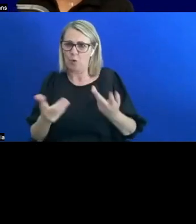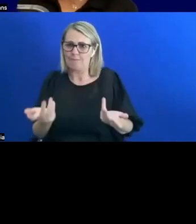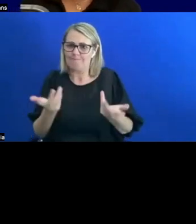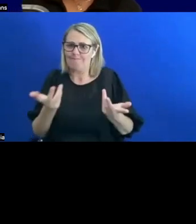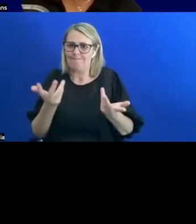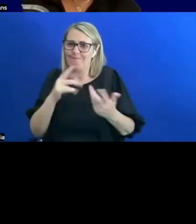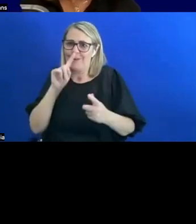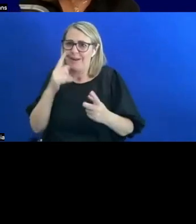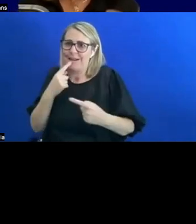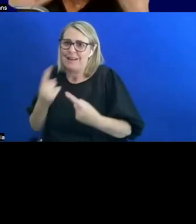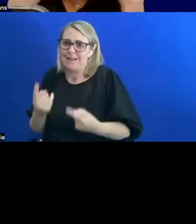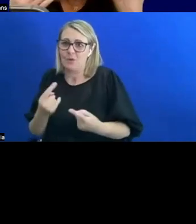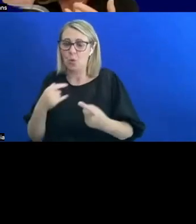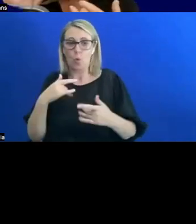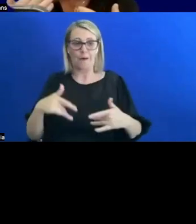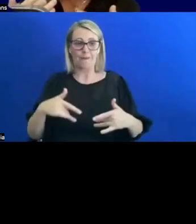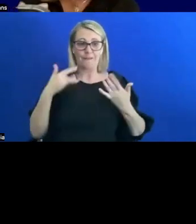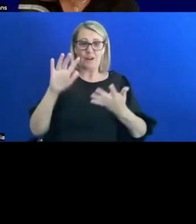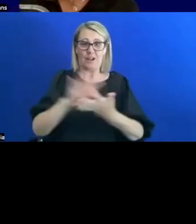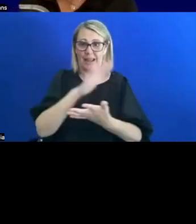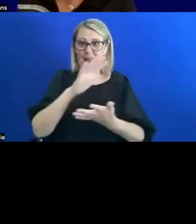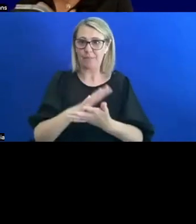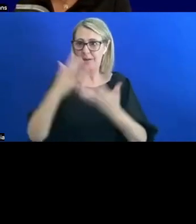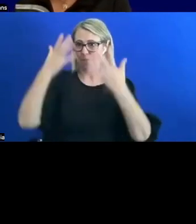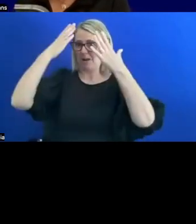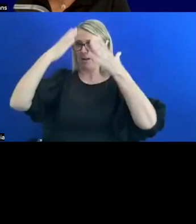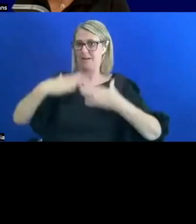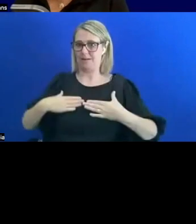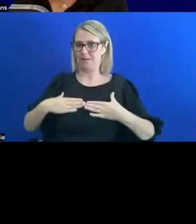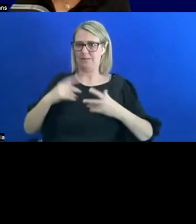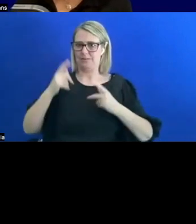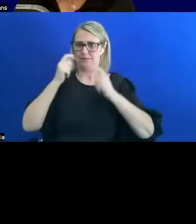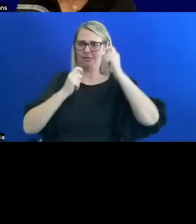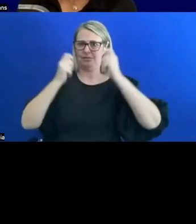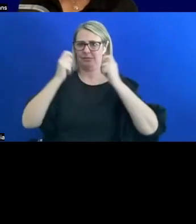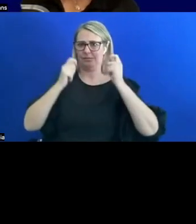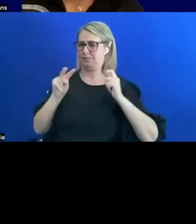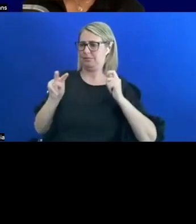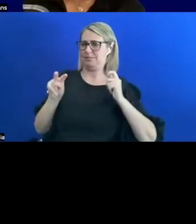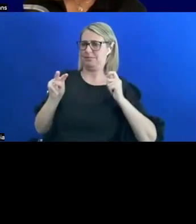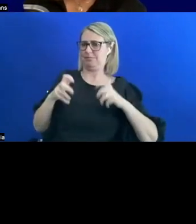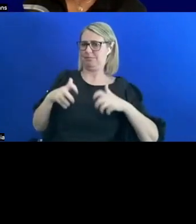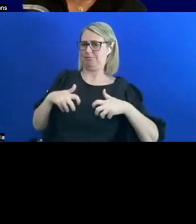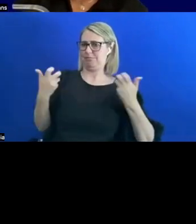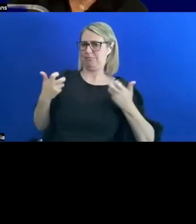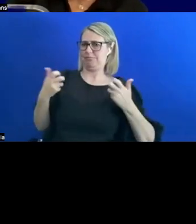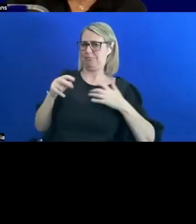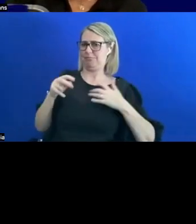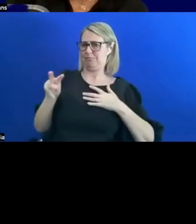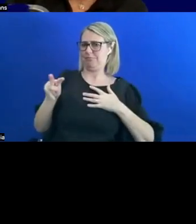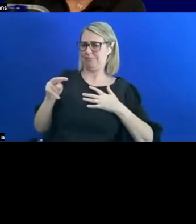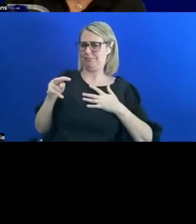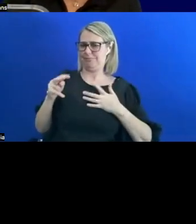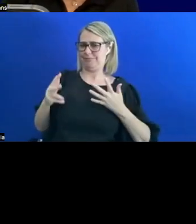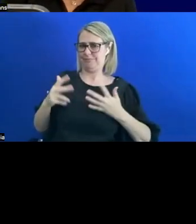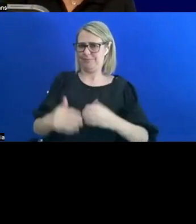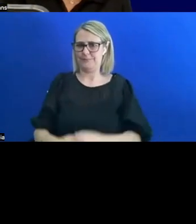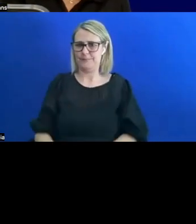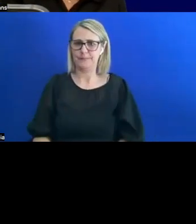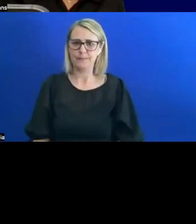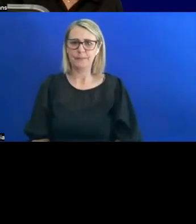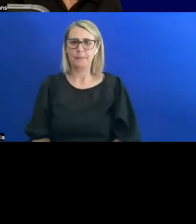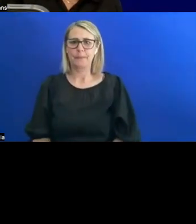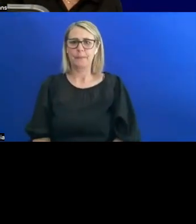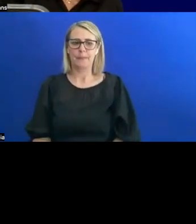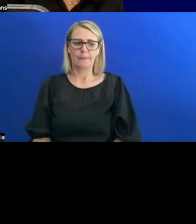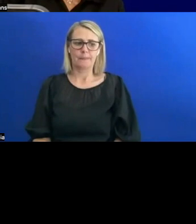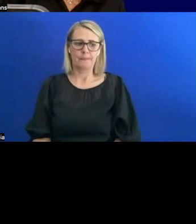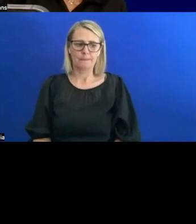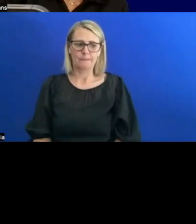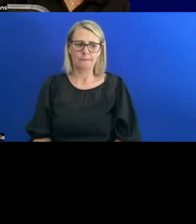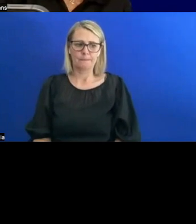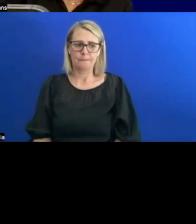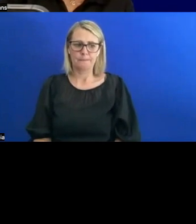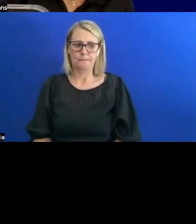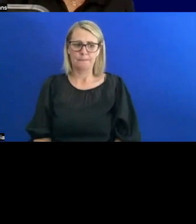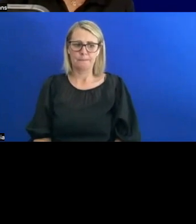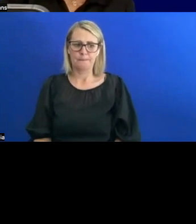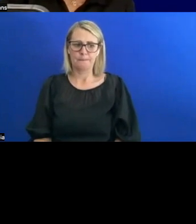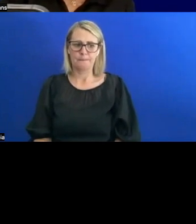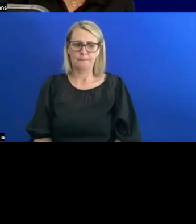they feel happy even though outwardly their expression is more like angry.